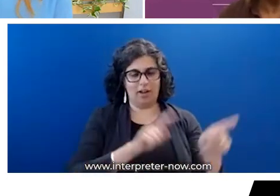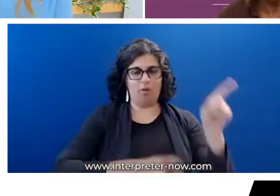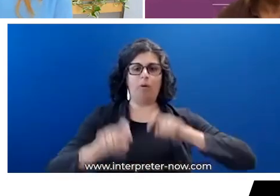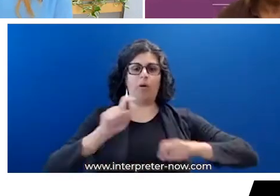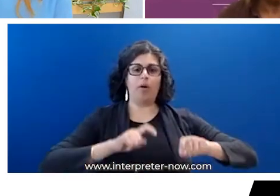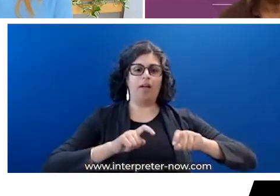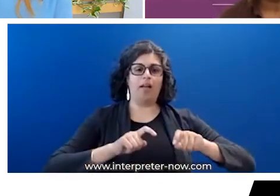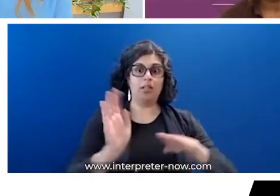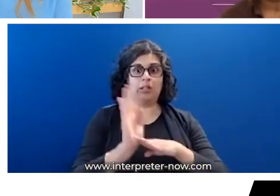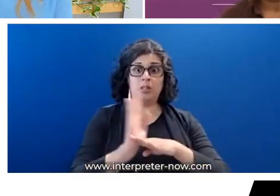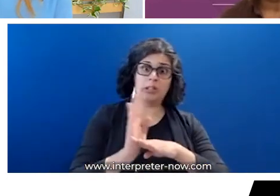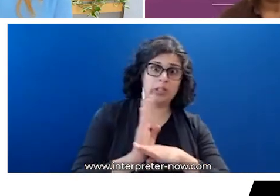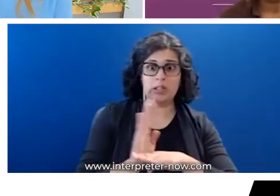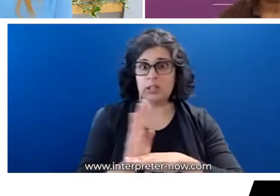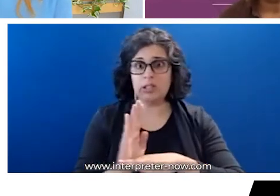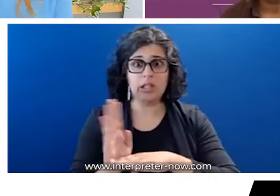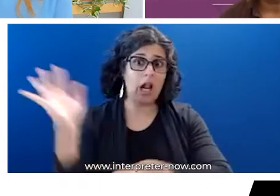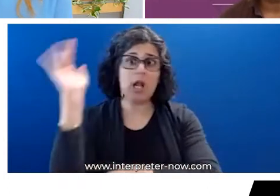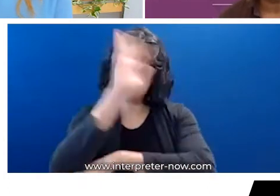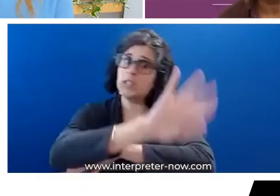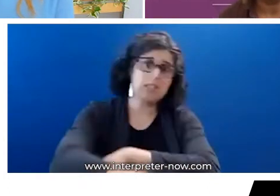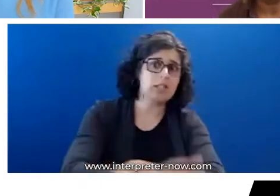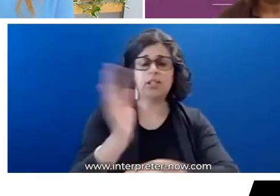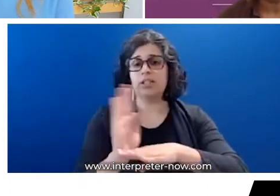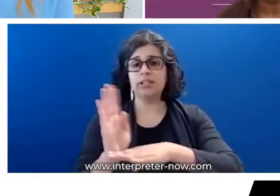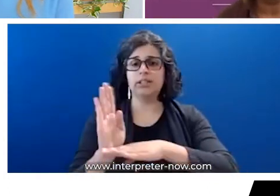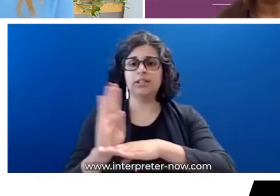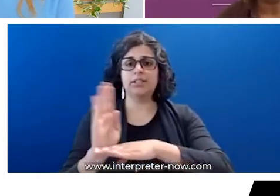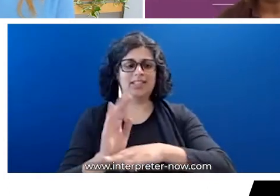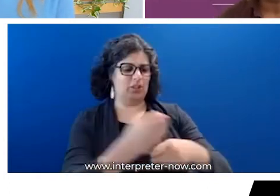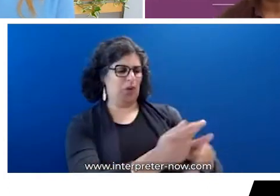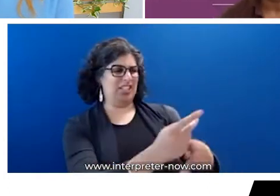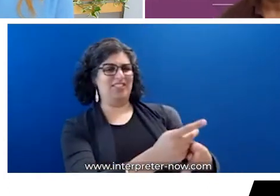right, because we all are just being driven by productivity and outcomes that sometimes